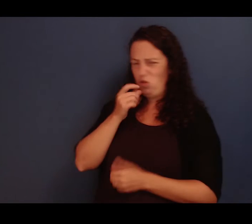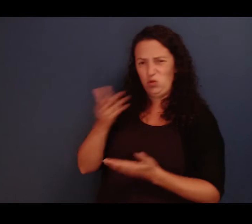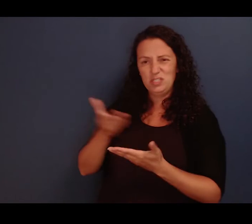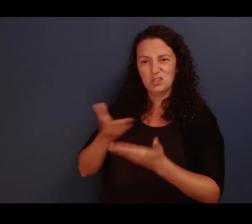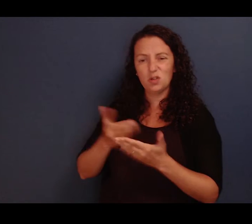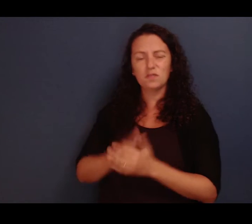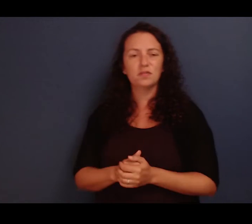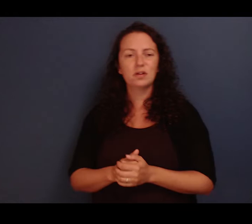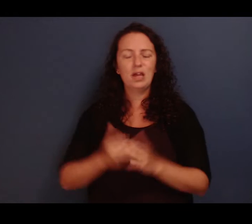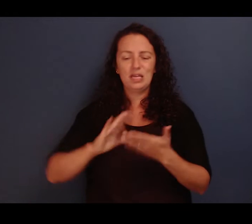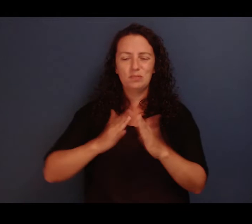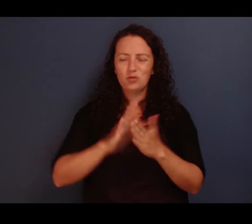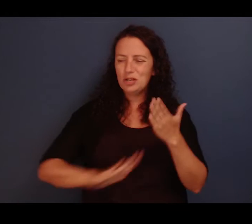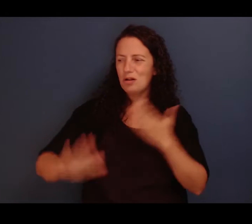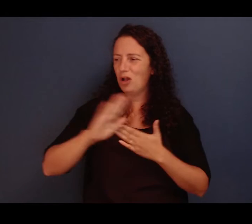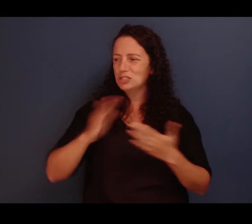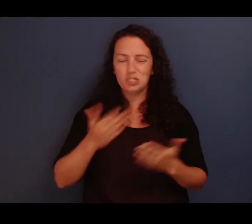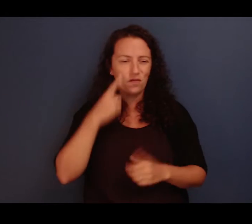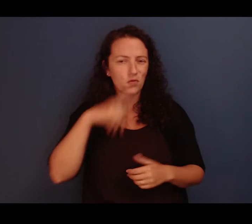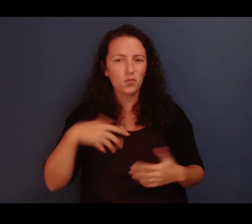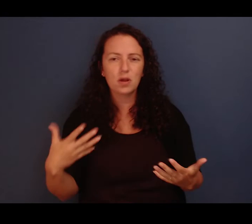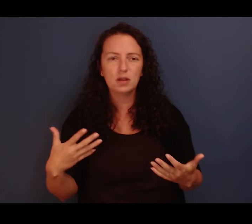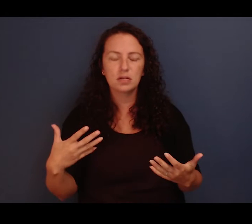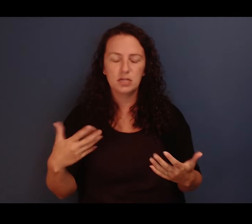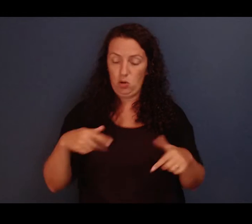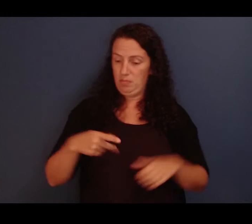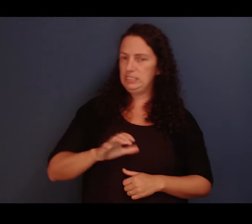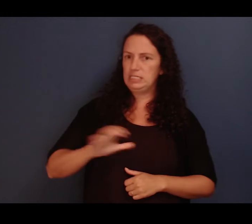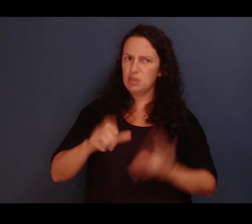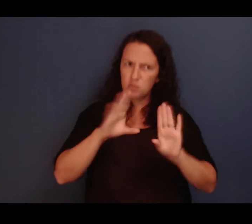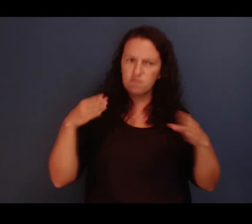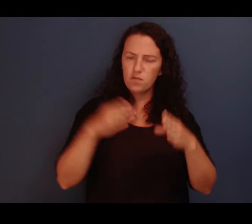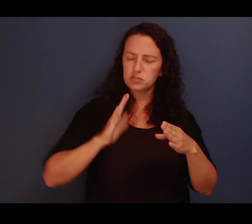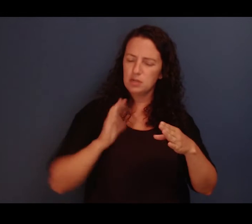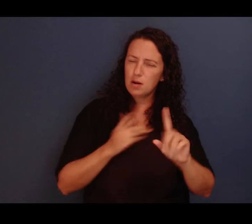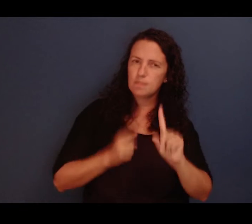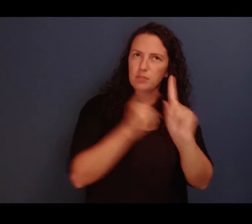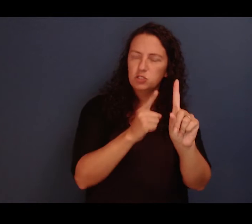colleges here to do? At PCC, we doubled down on our mission, moved our YESS work forward,